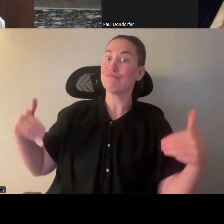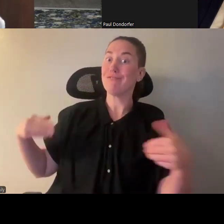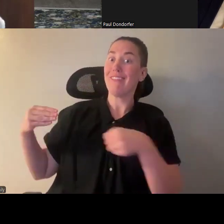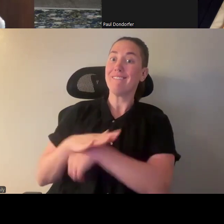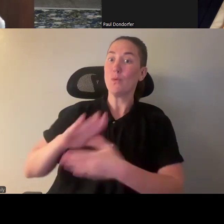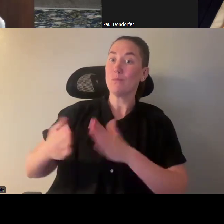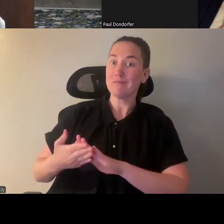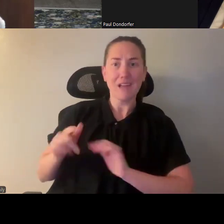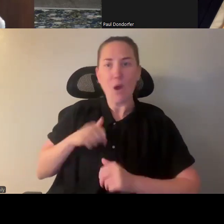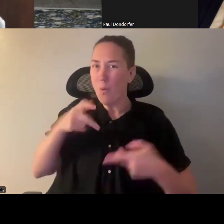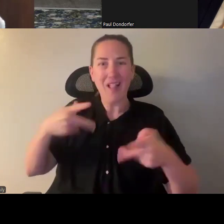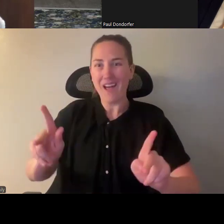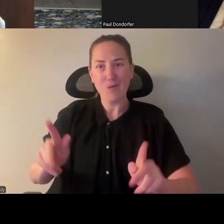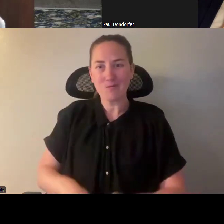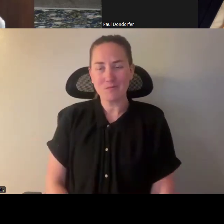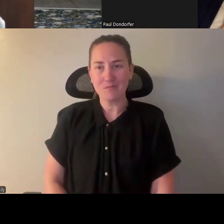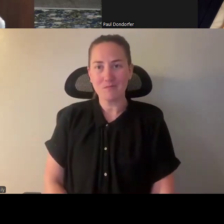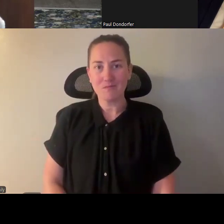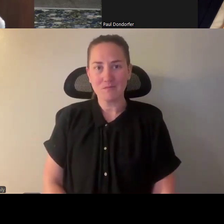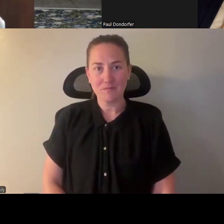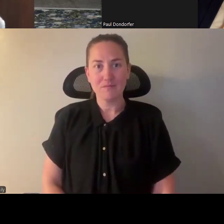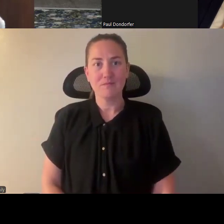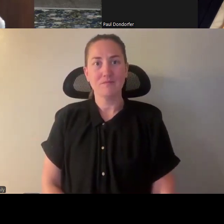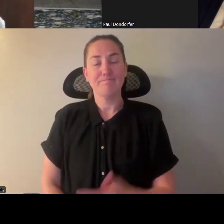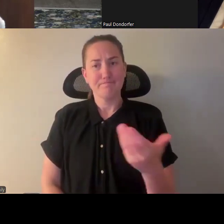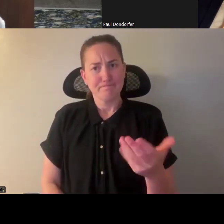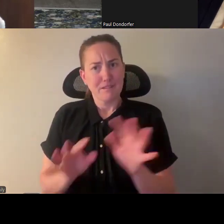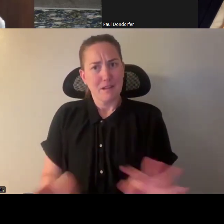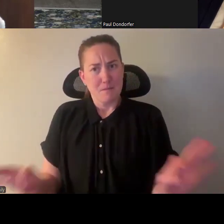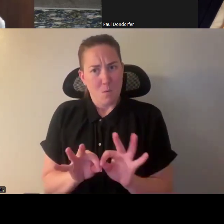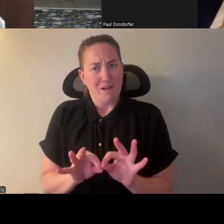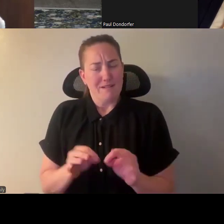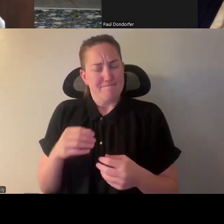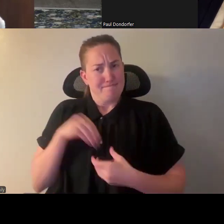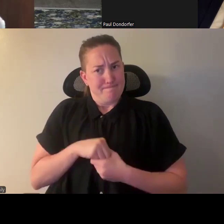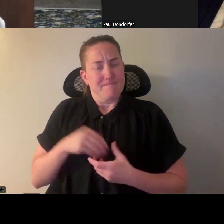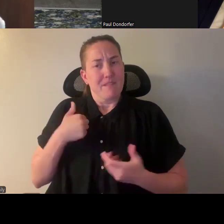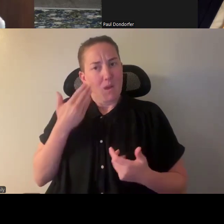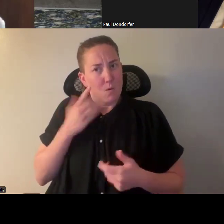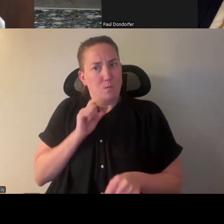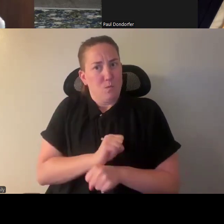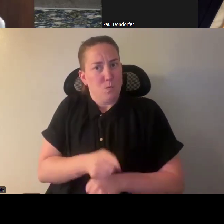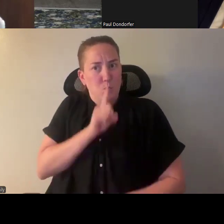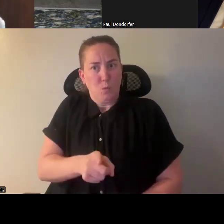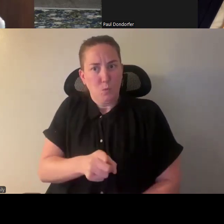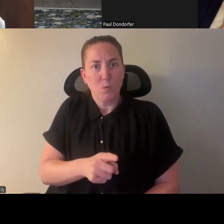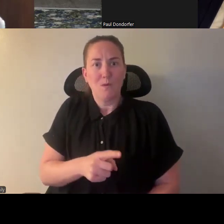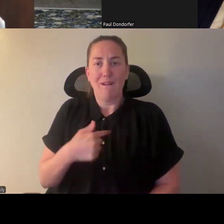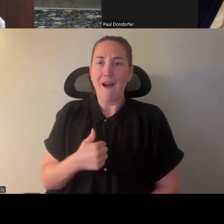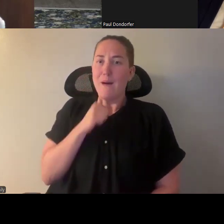community One thing I know to be true to my bones I am not safe to hold my children